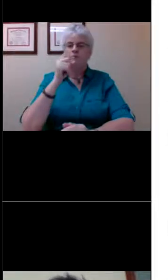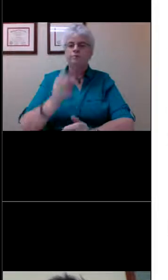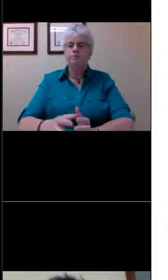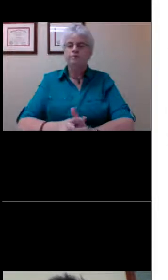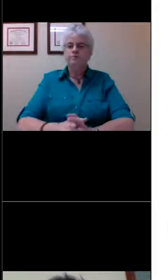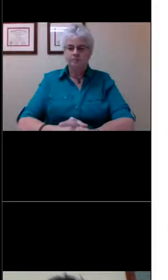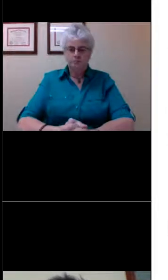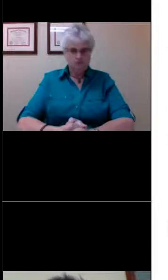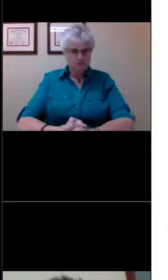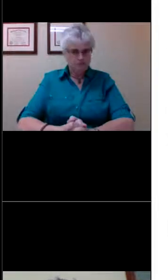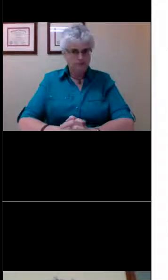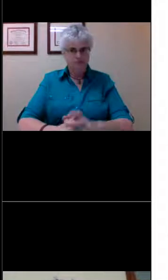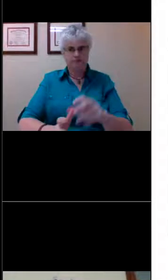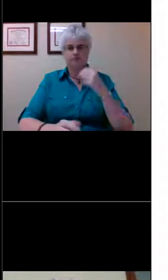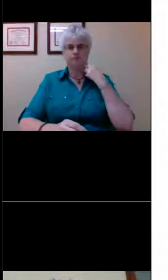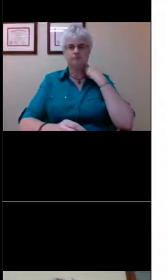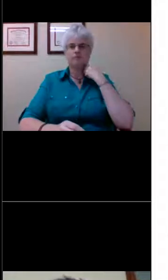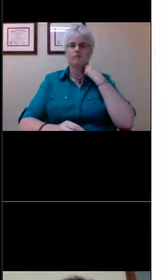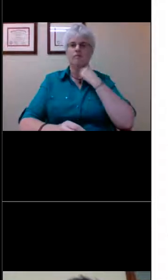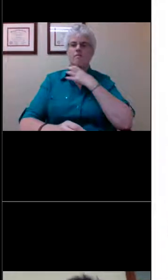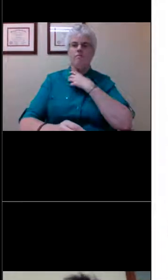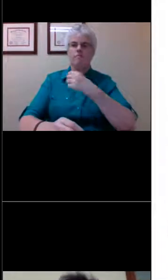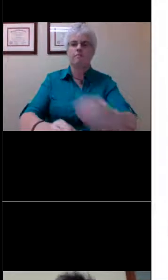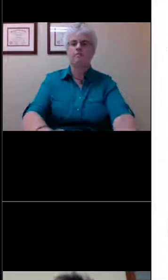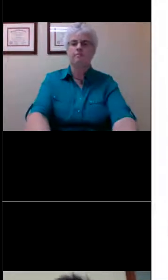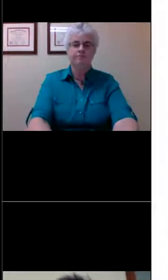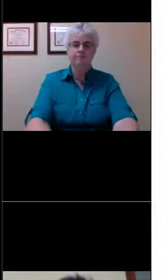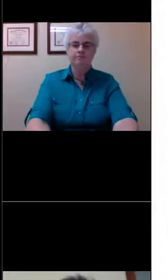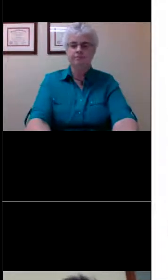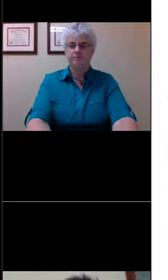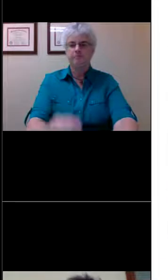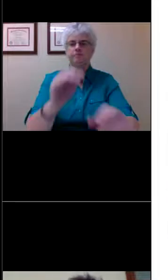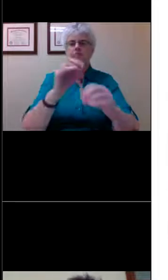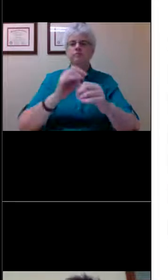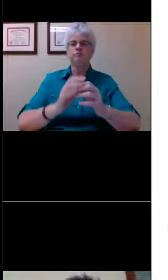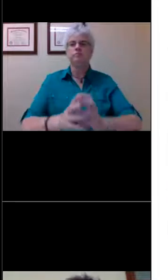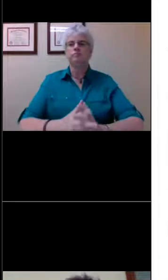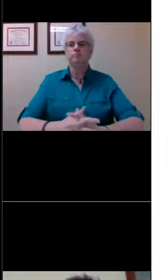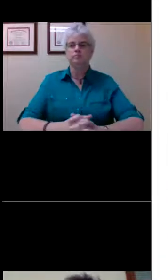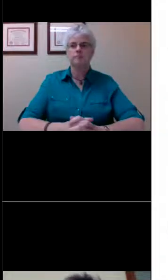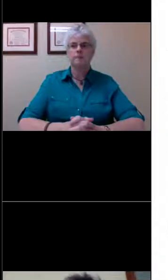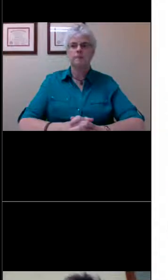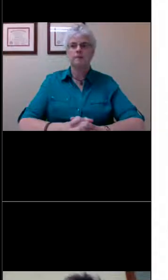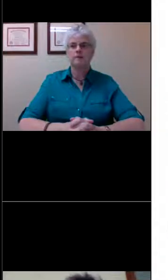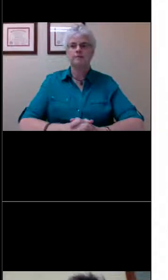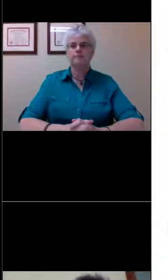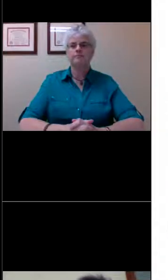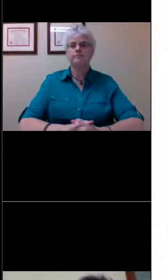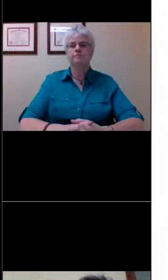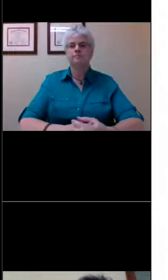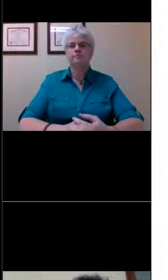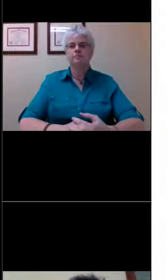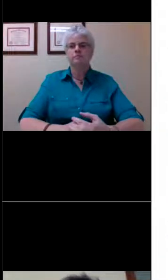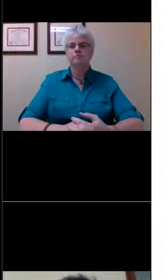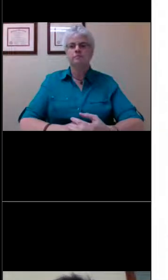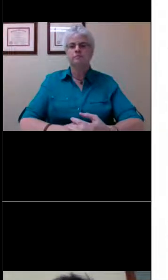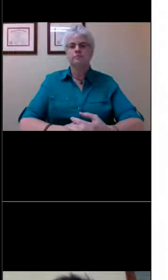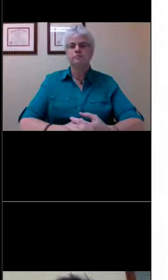Good afternoon everybody. If you just joined us I was asking people to take a look at the chat